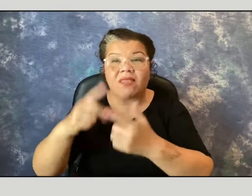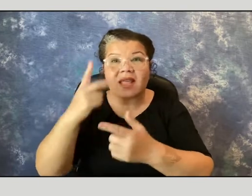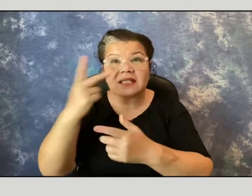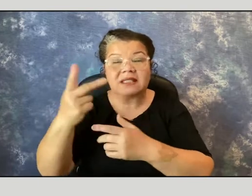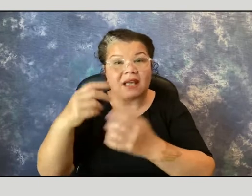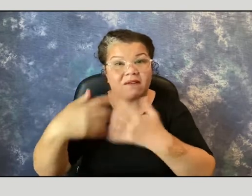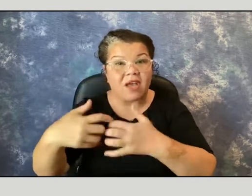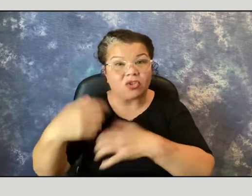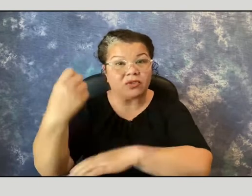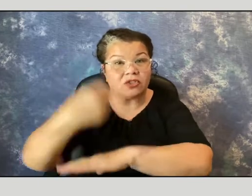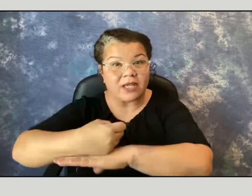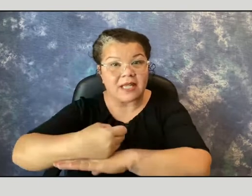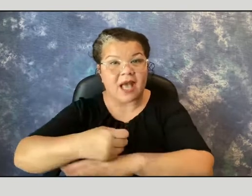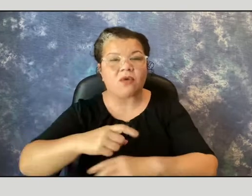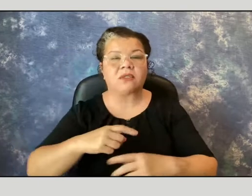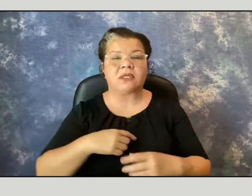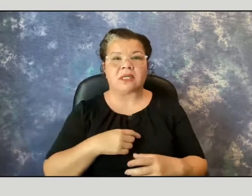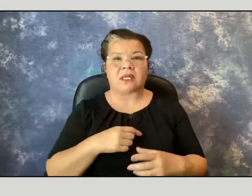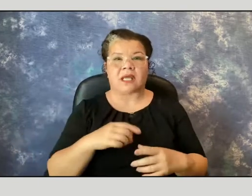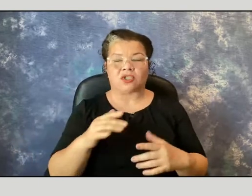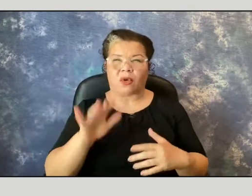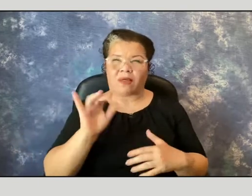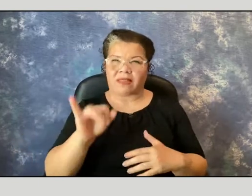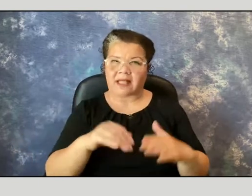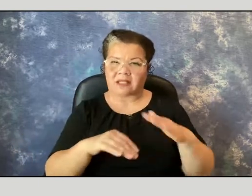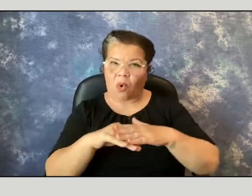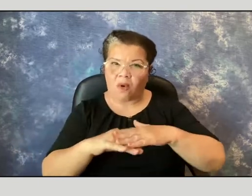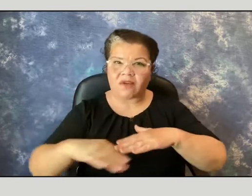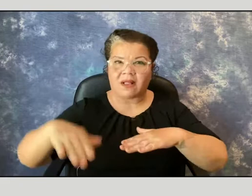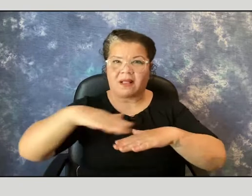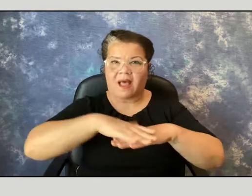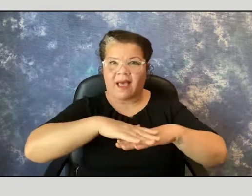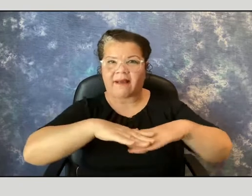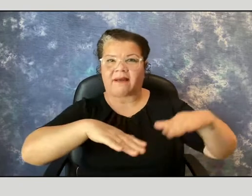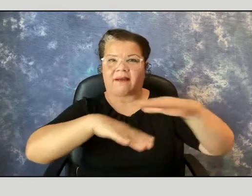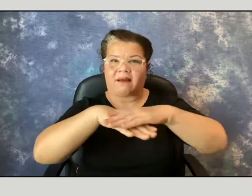of race and the waves of Black and brown people